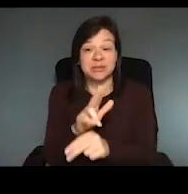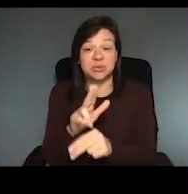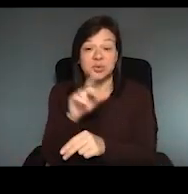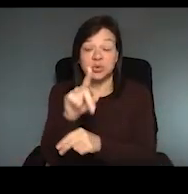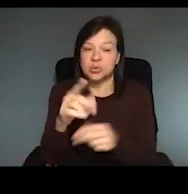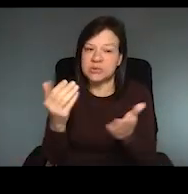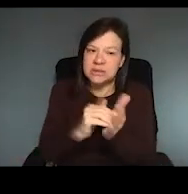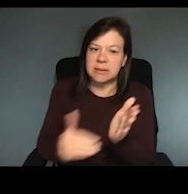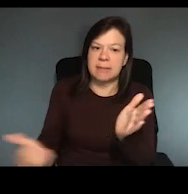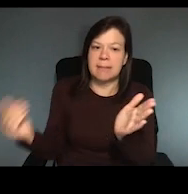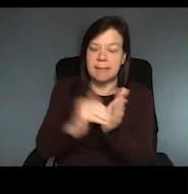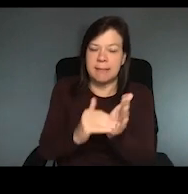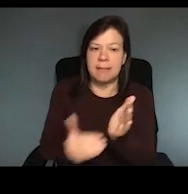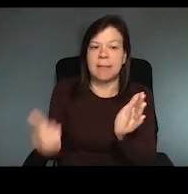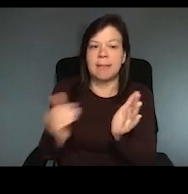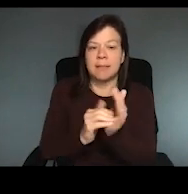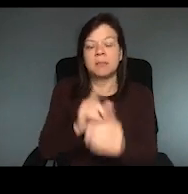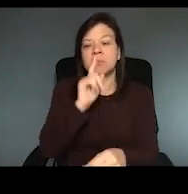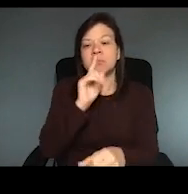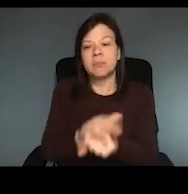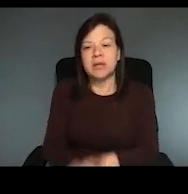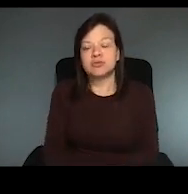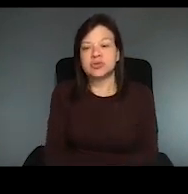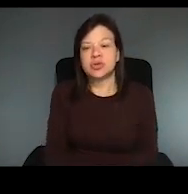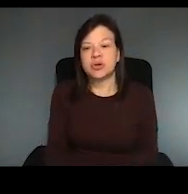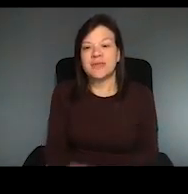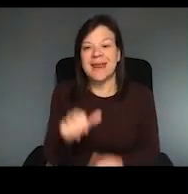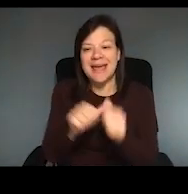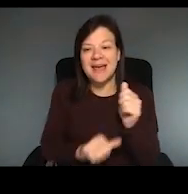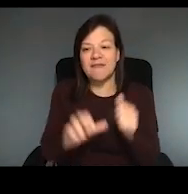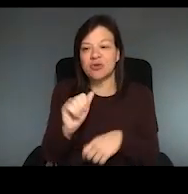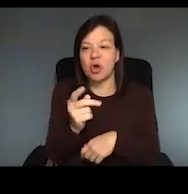AGAIN, TO ENSURE THAT EVERY SINGLE ARTICLE ON-SITE HAS